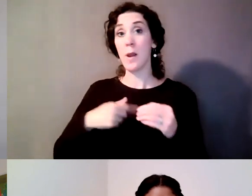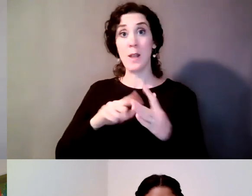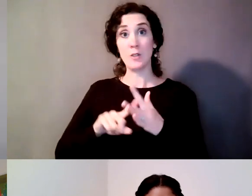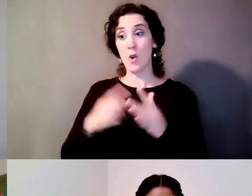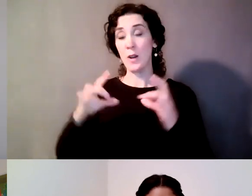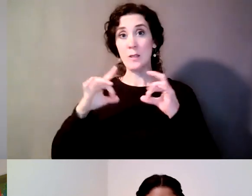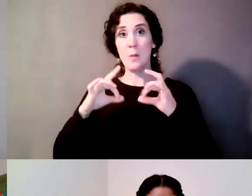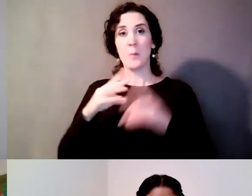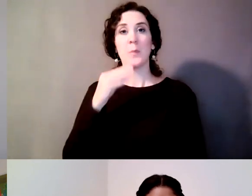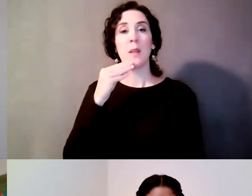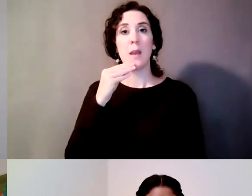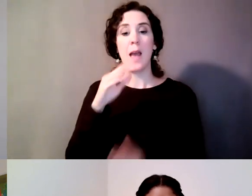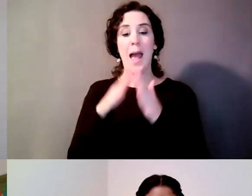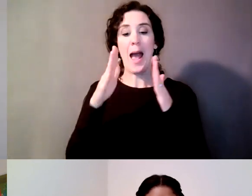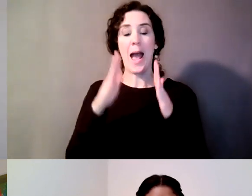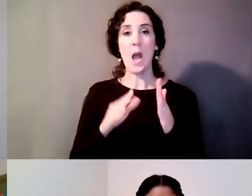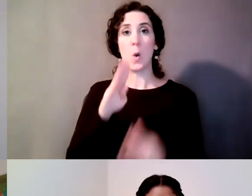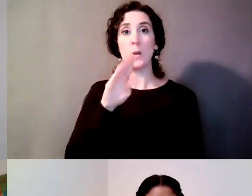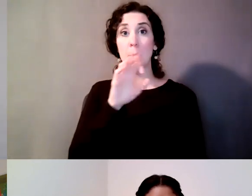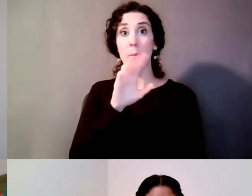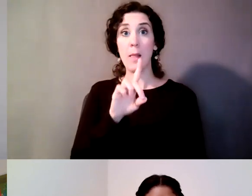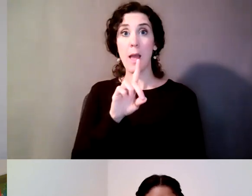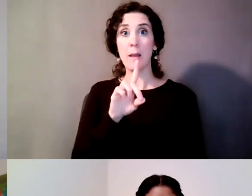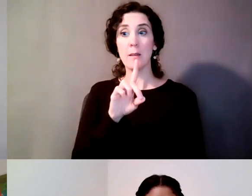the lightest coffee that was sold. It's a medium roast now and it's actually